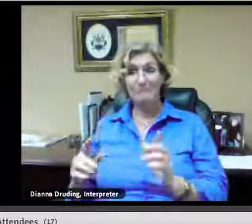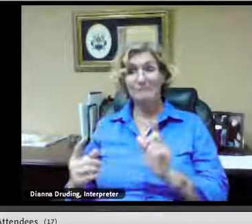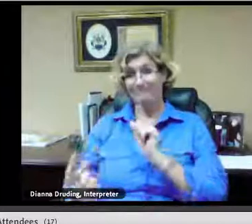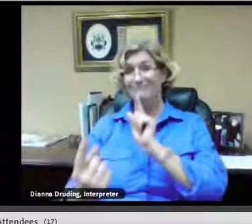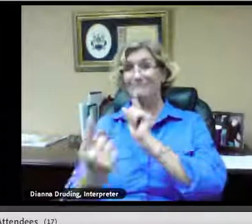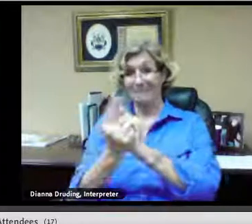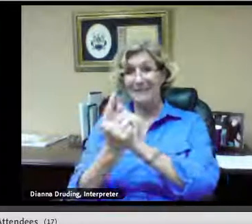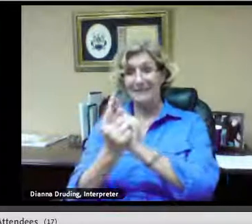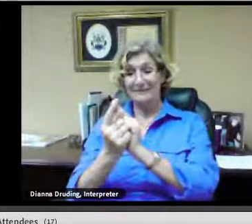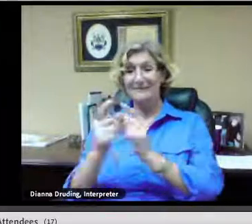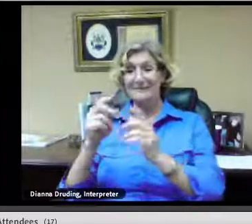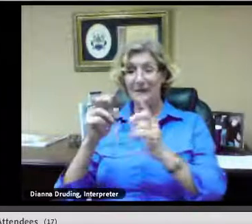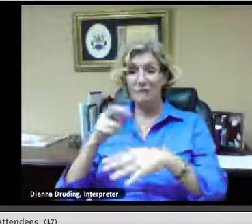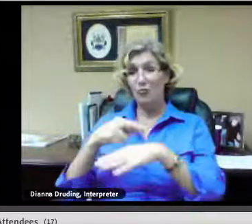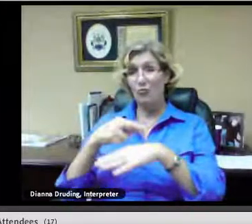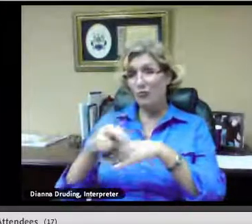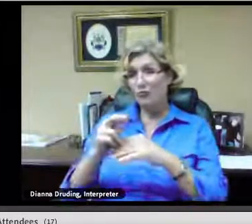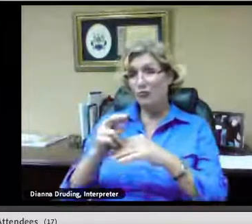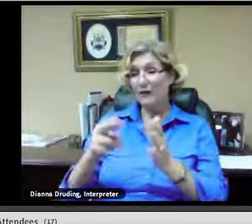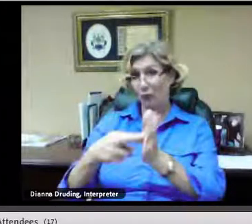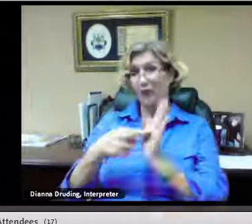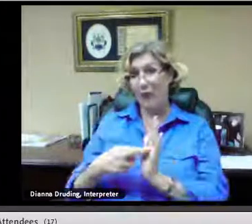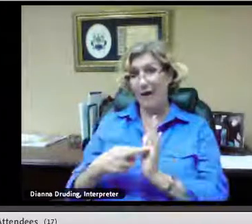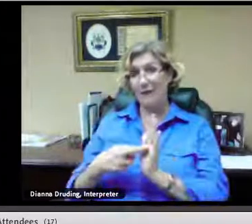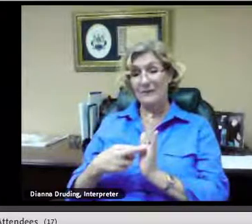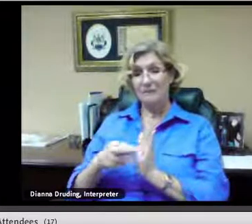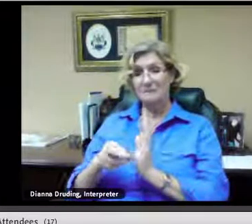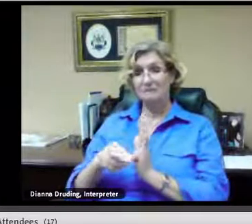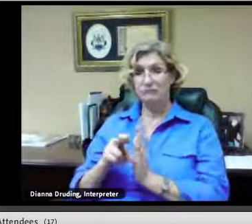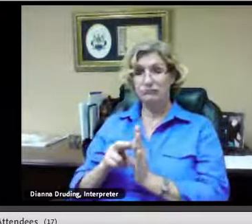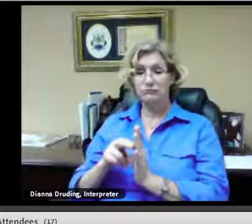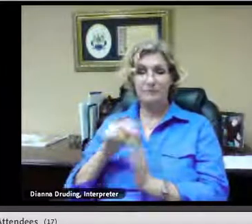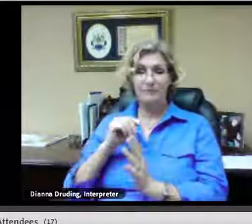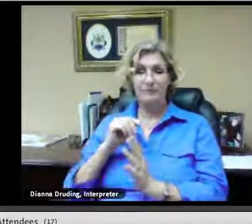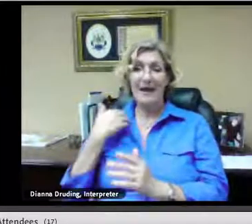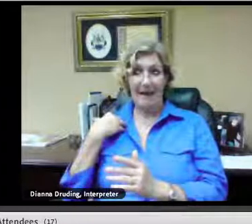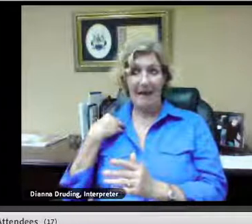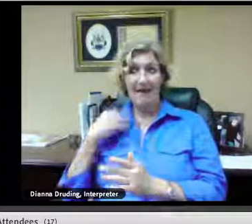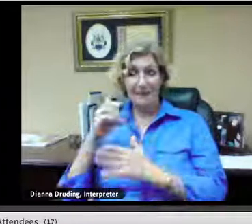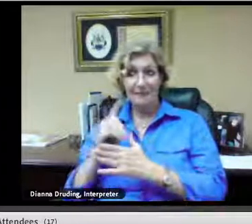So if we have those prejudices or stereotypes, you know,